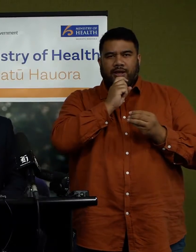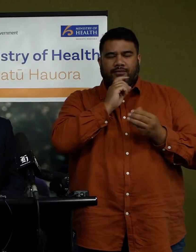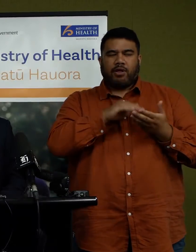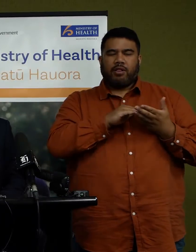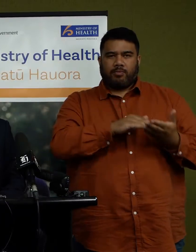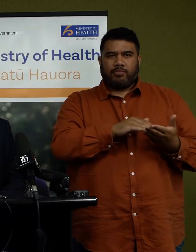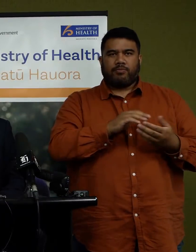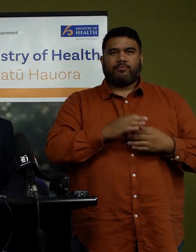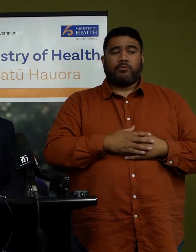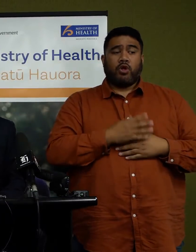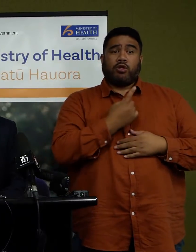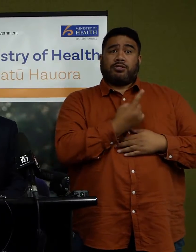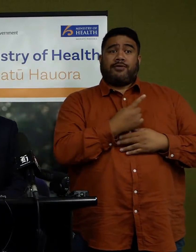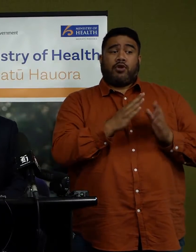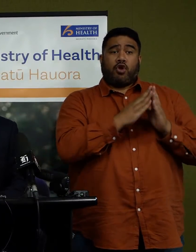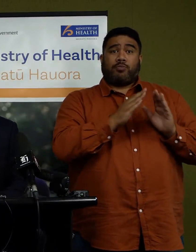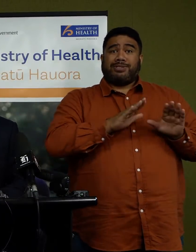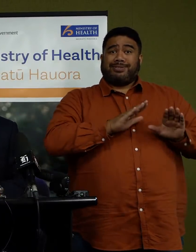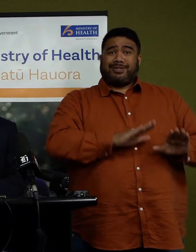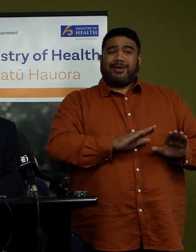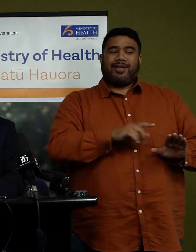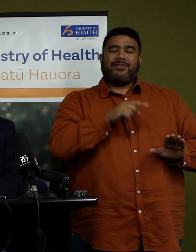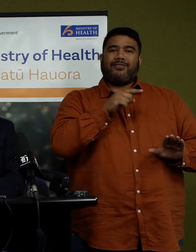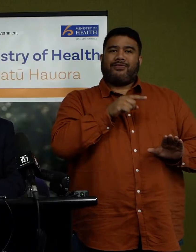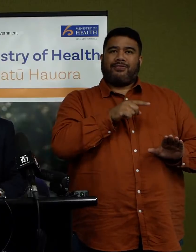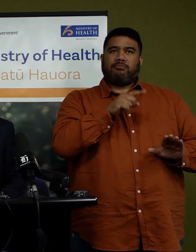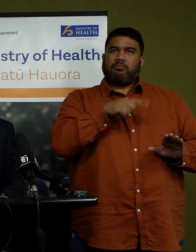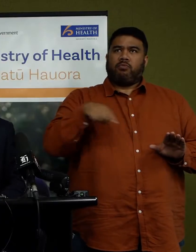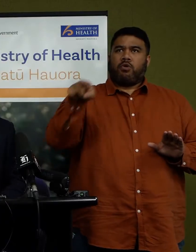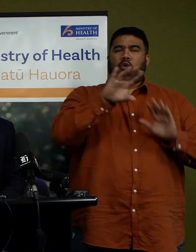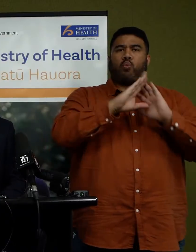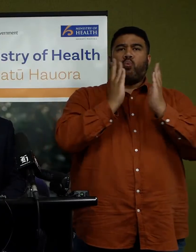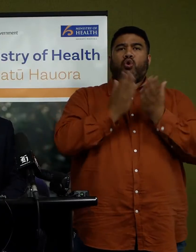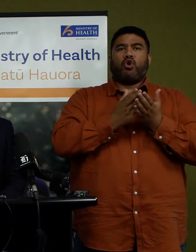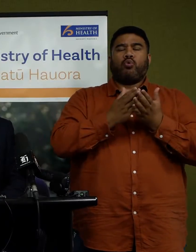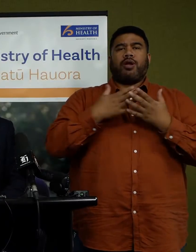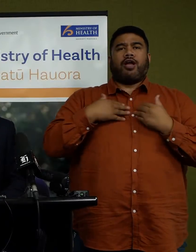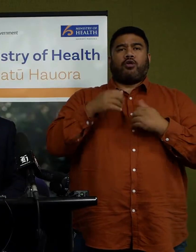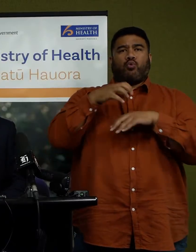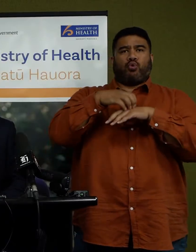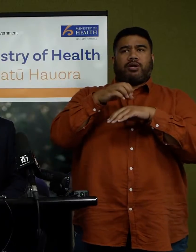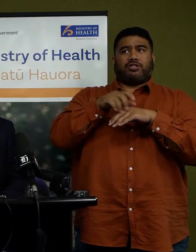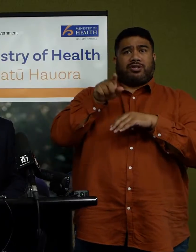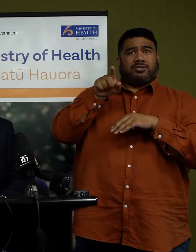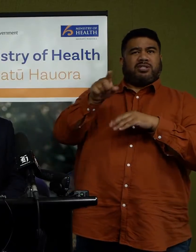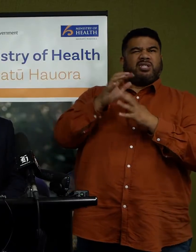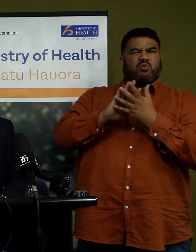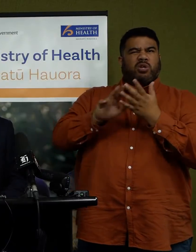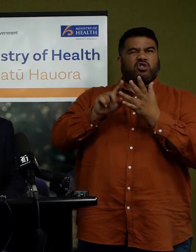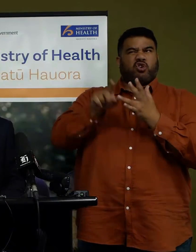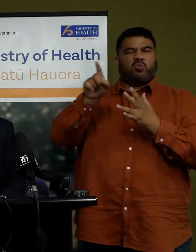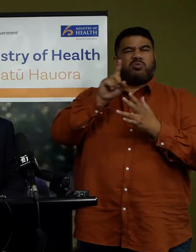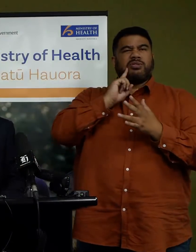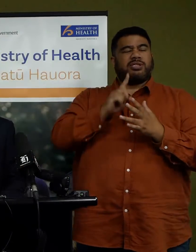Self-isolation at home is well recognized by the World Health Organization as an appropriate response for people